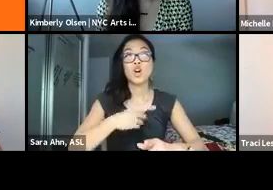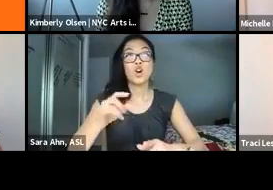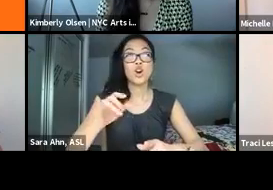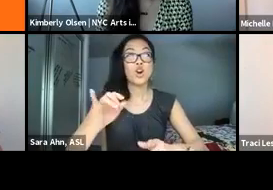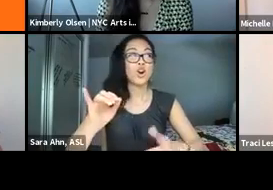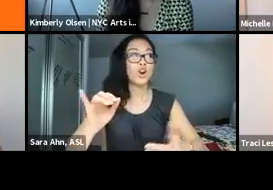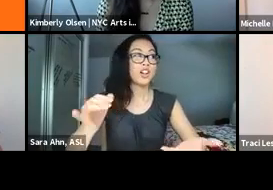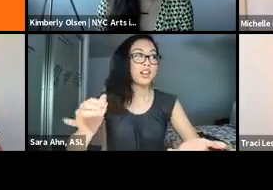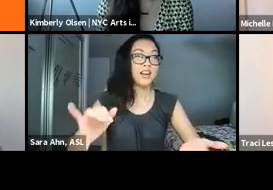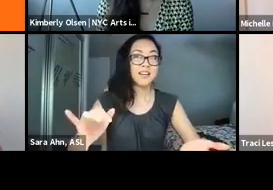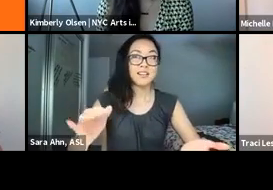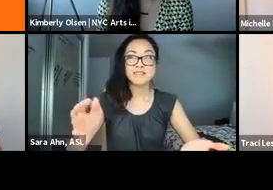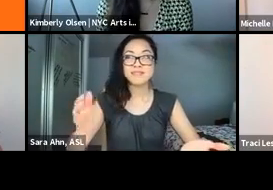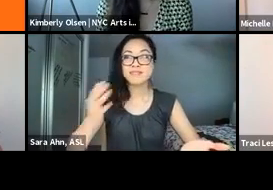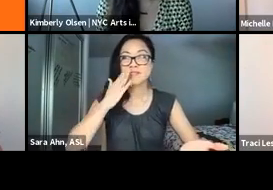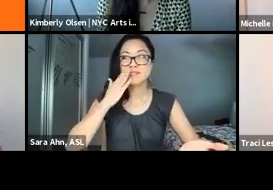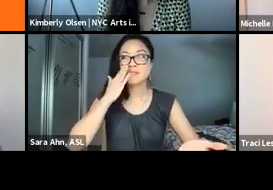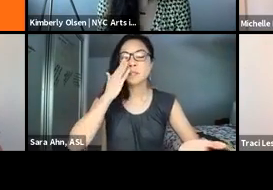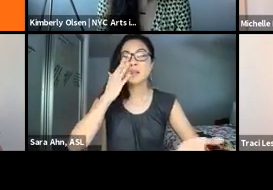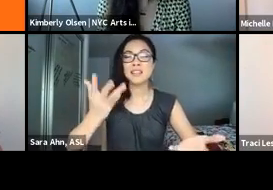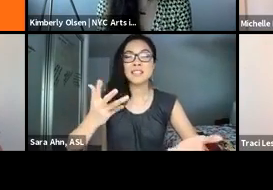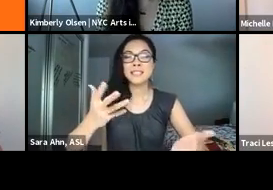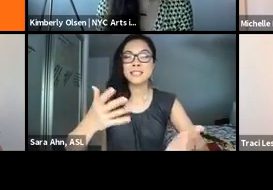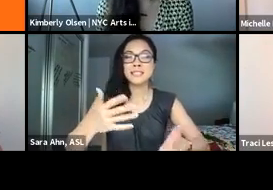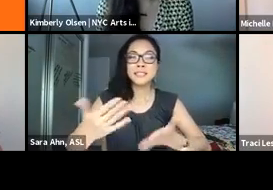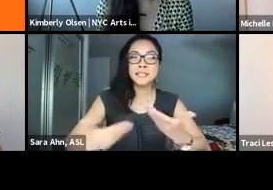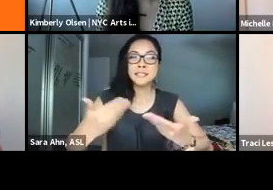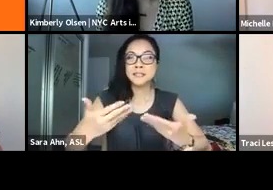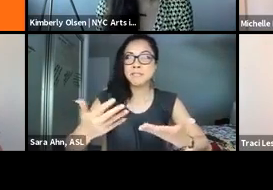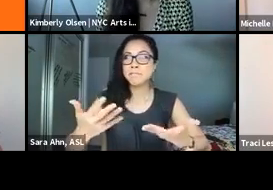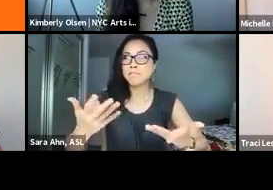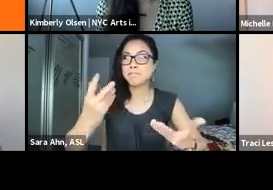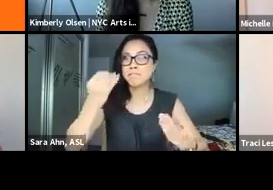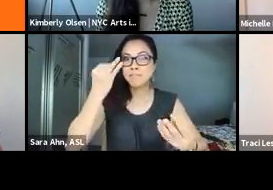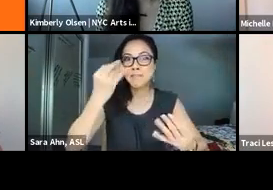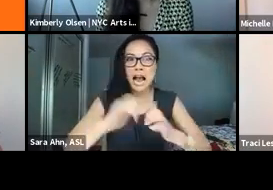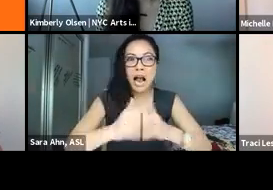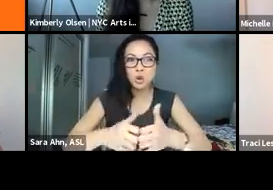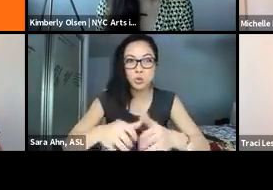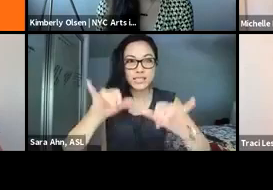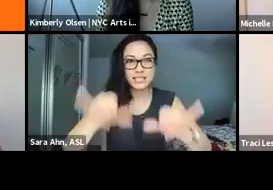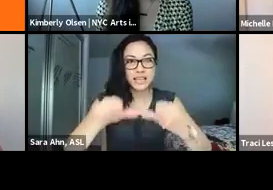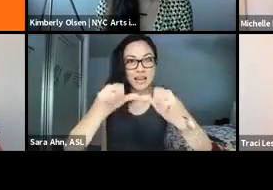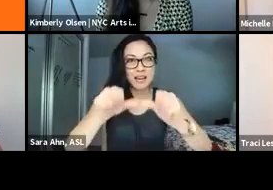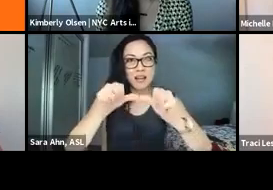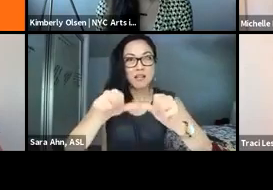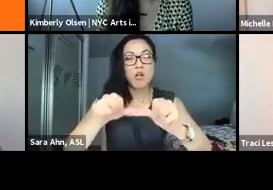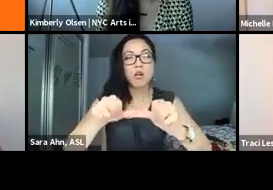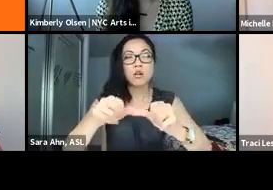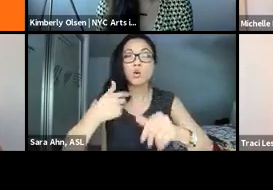as arts education organizations? How will we serve the families that we were presently